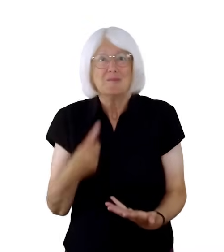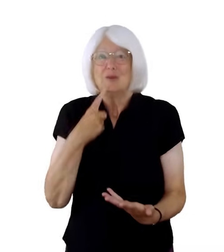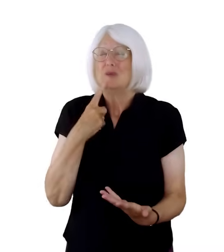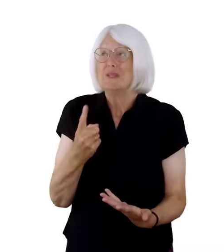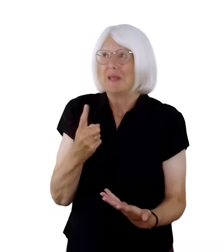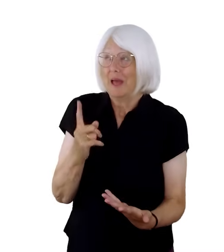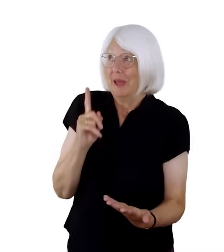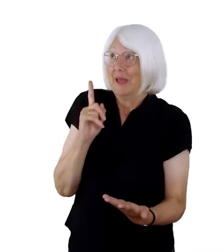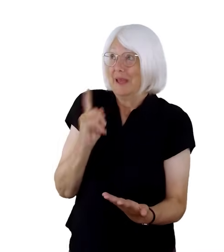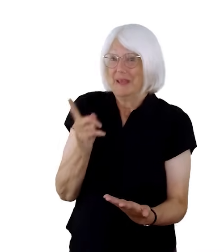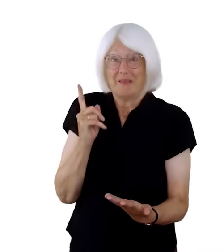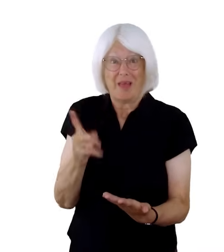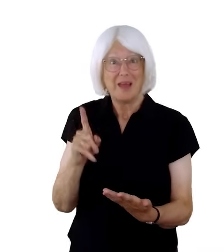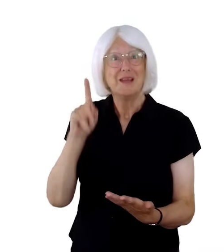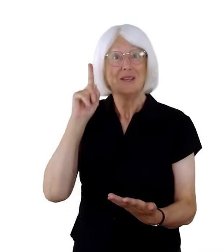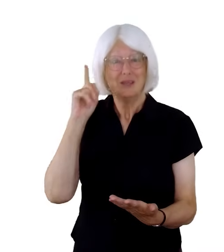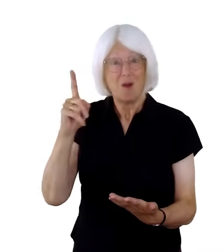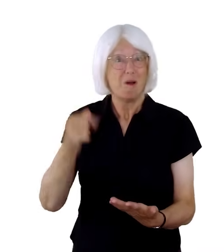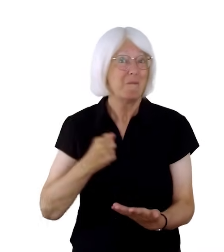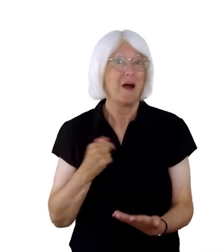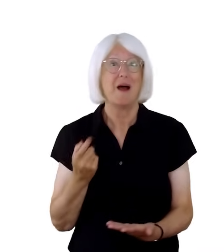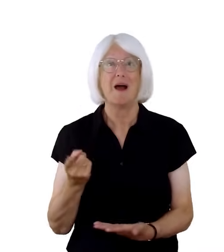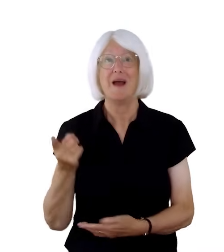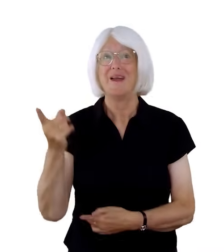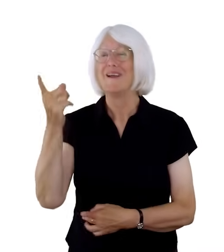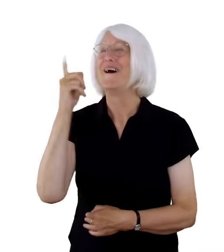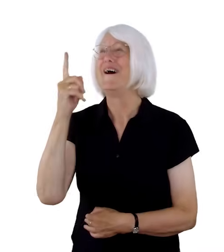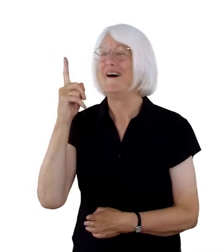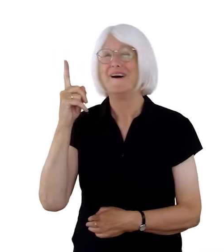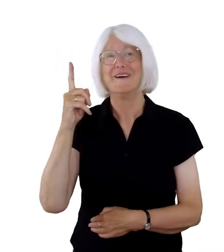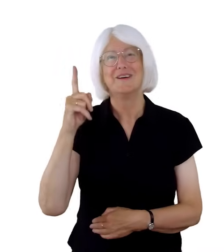Here I am to say that you're my God